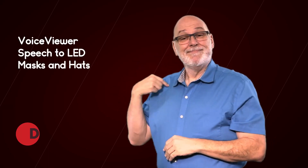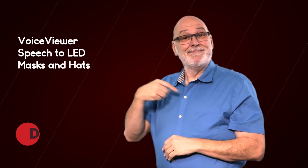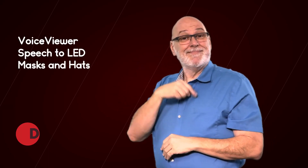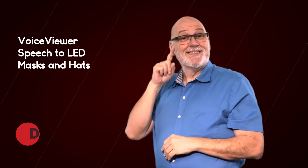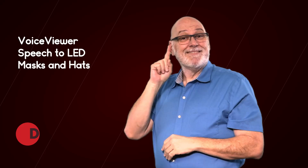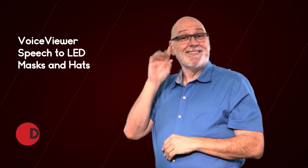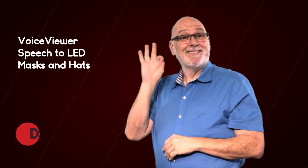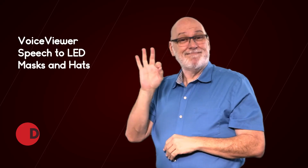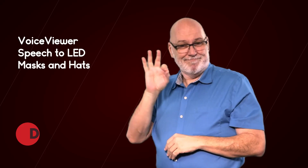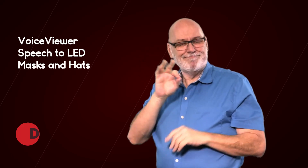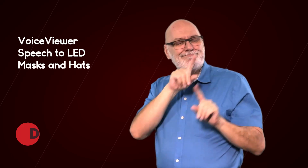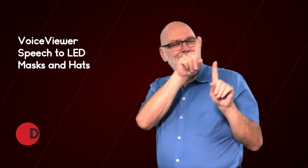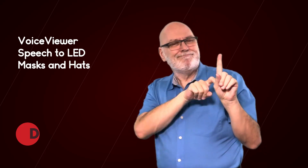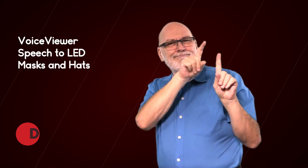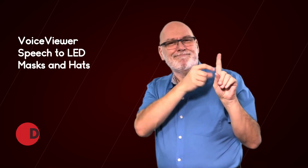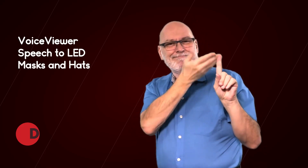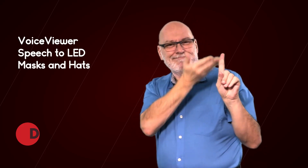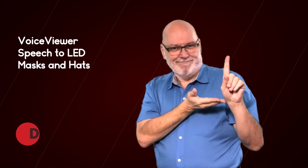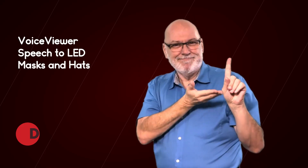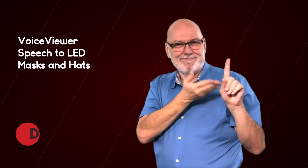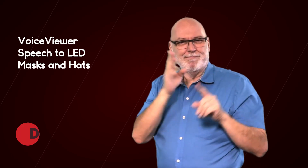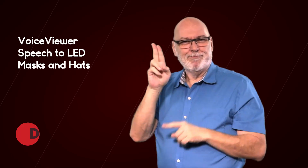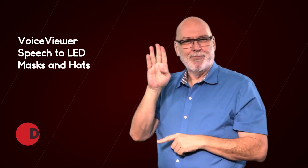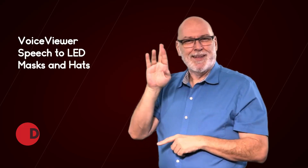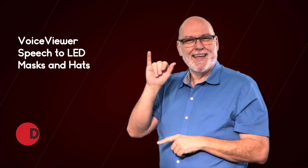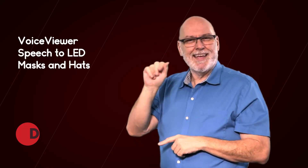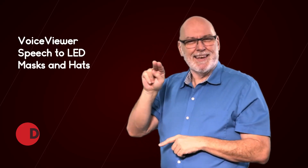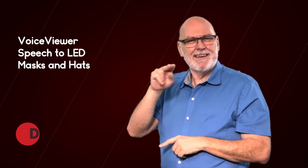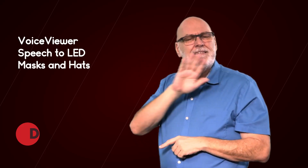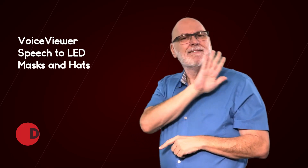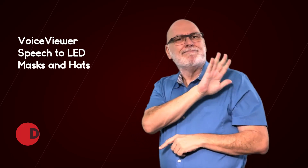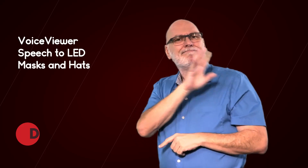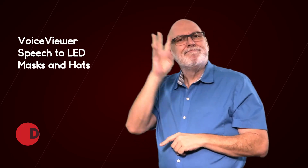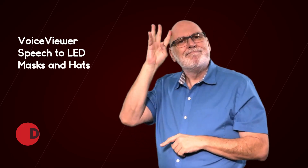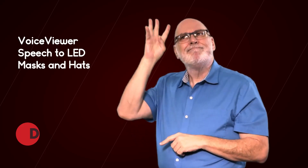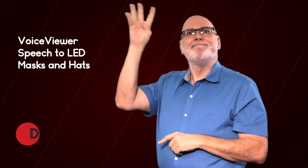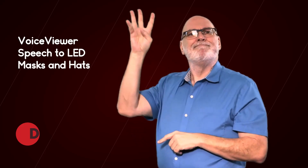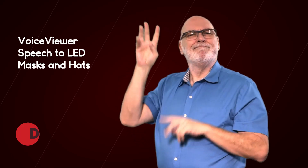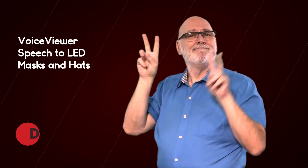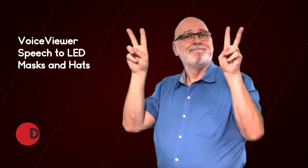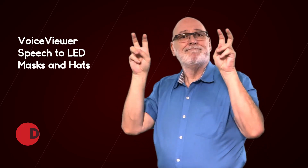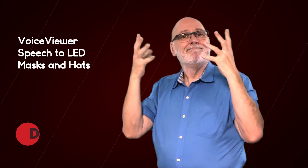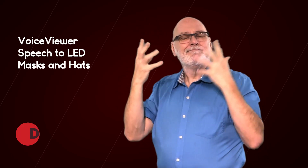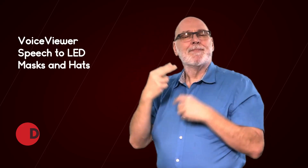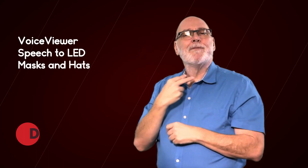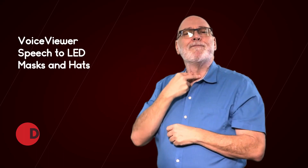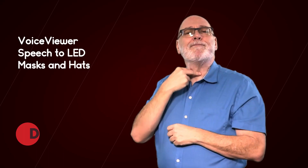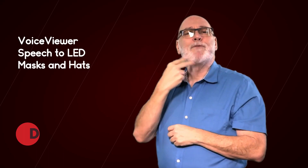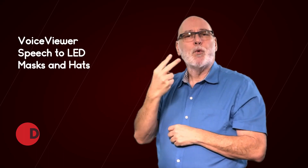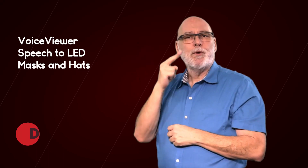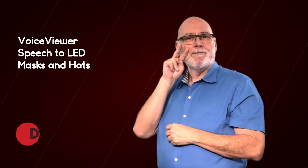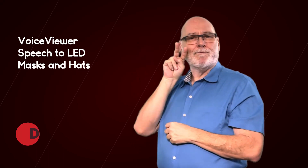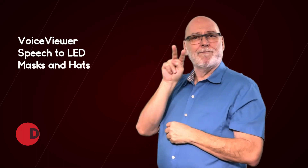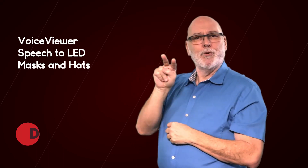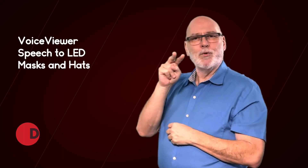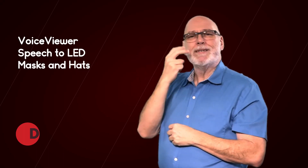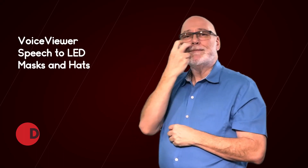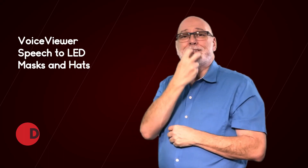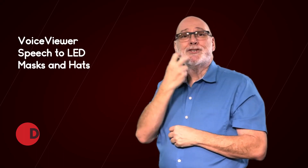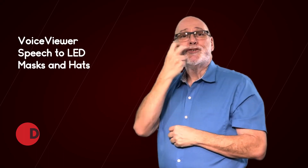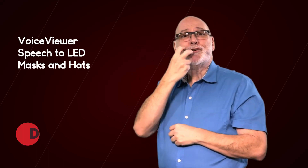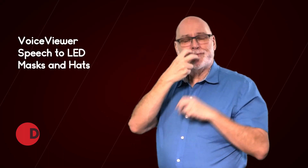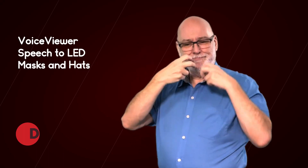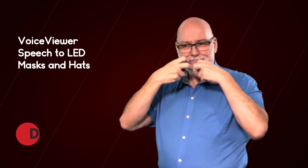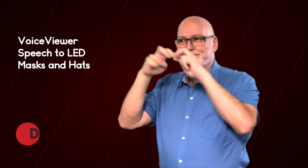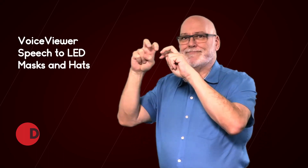DeafDots asked Brian about his VoiceViewer Speech to